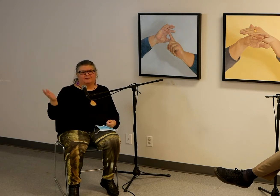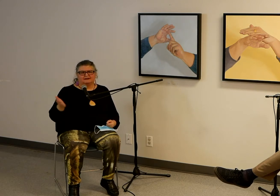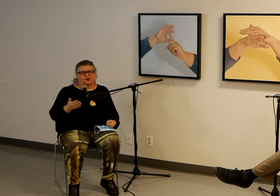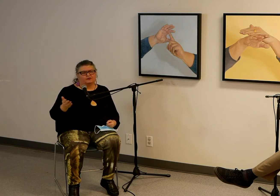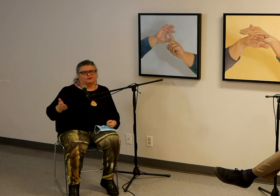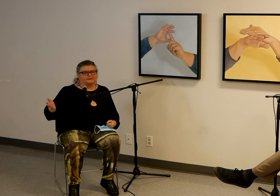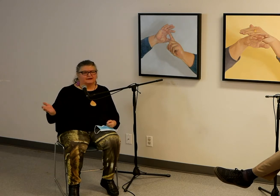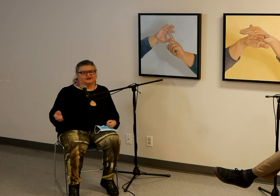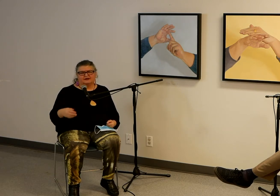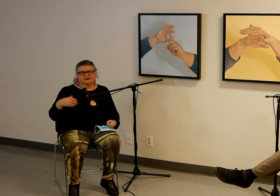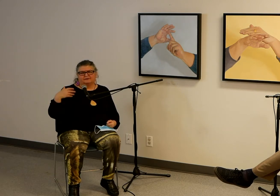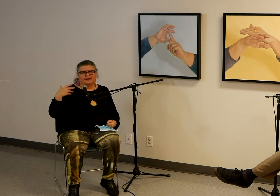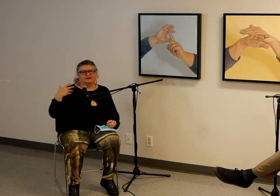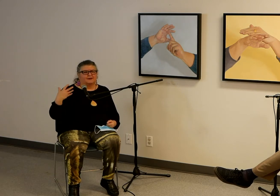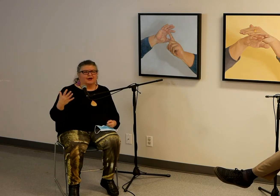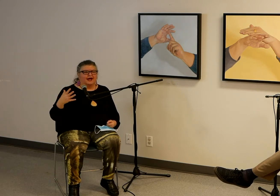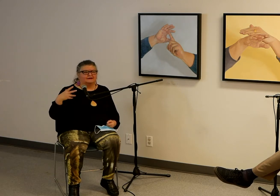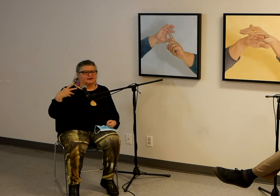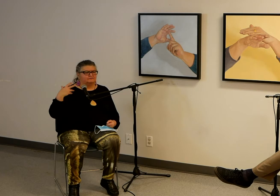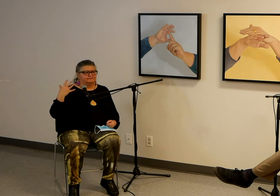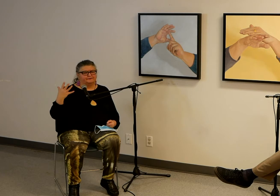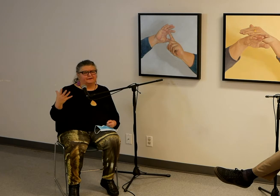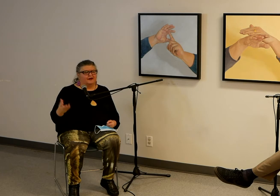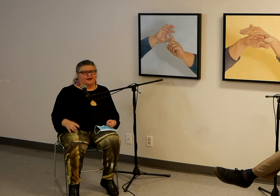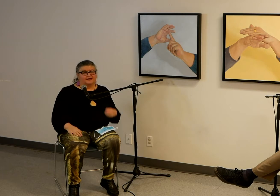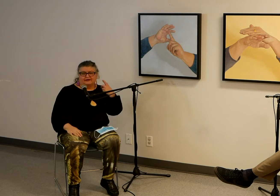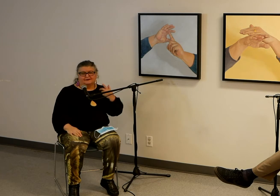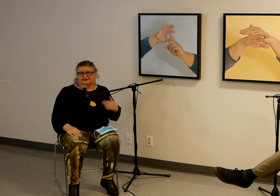everybody's going through something different maybe someone has a um hearing